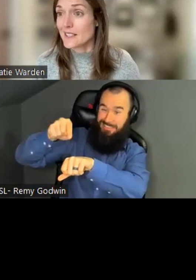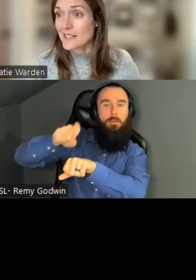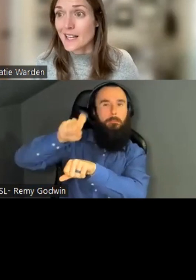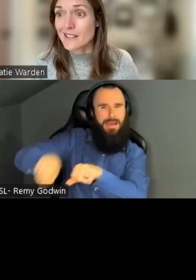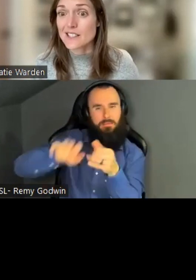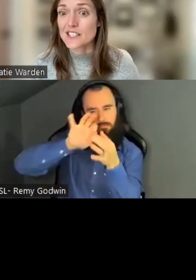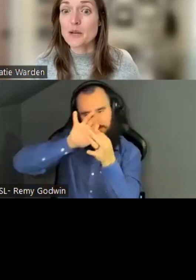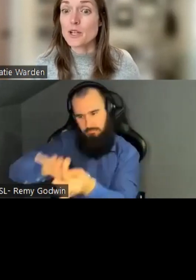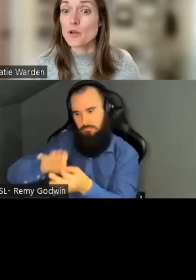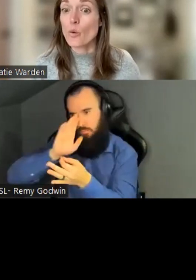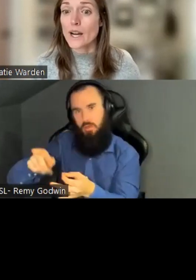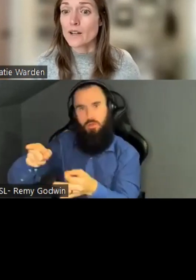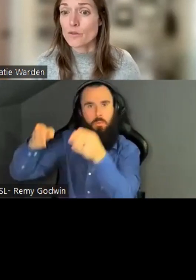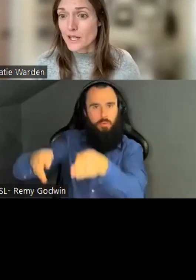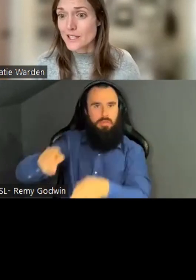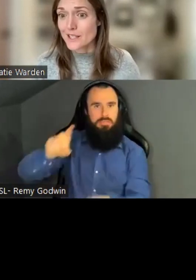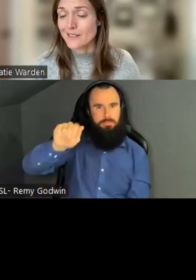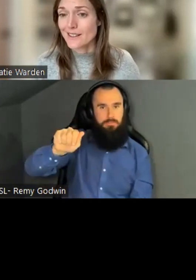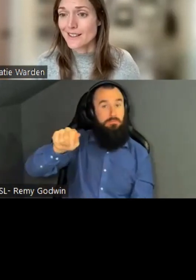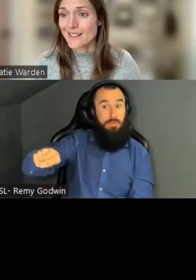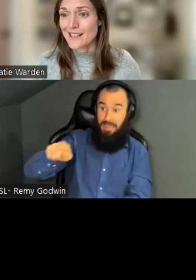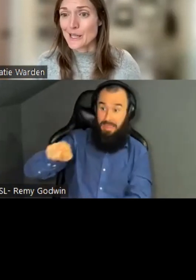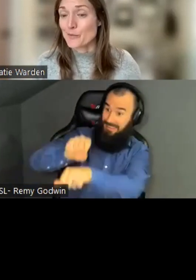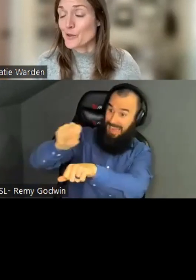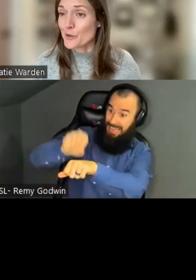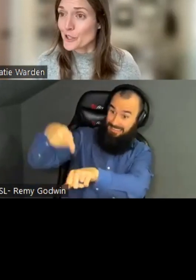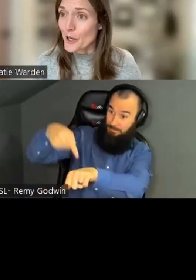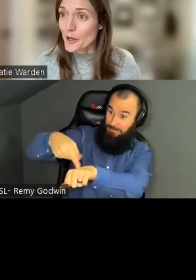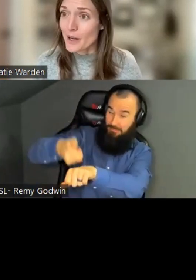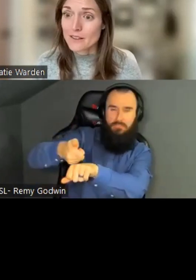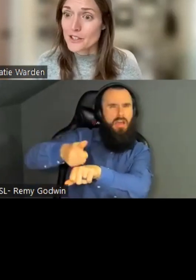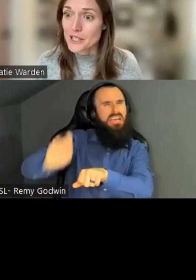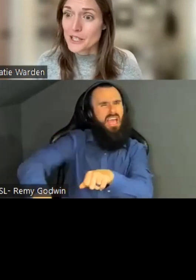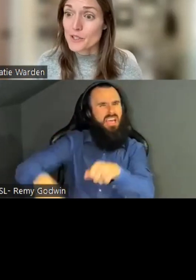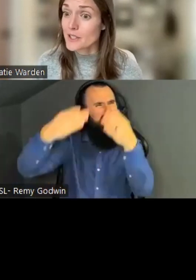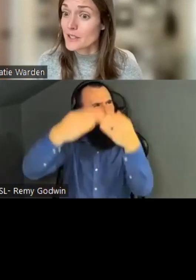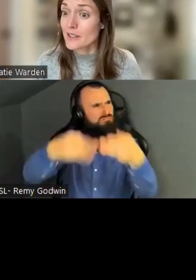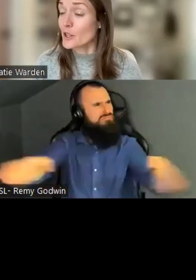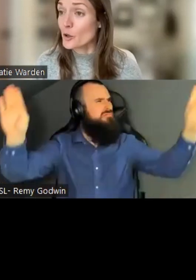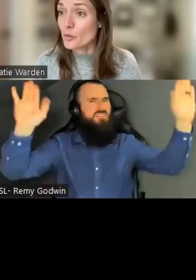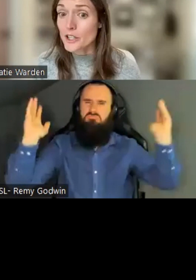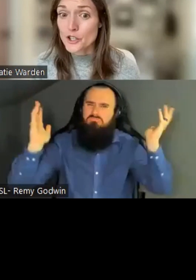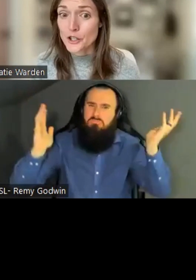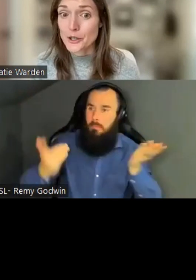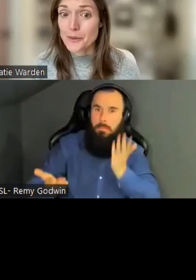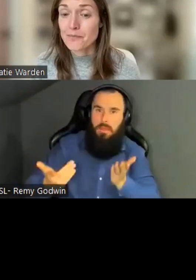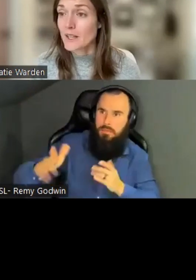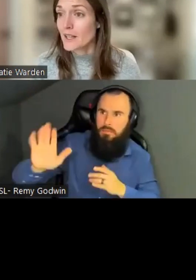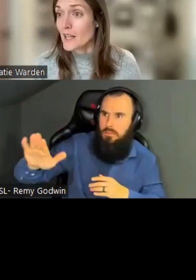These tasks can be wide-ranging. So a dog might alert someone to low blood sugar,